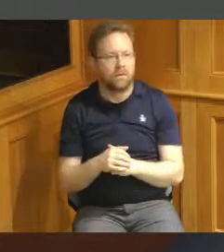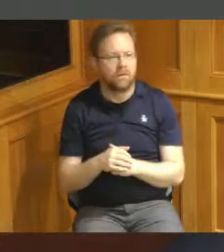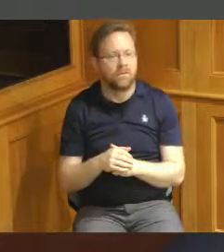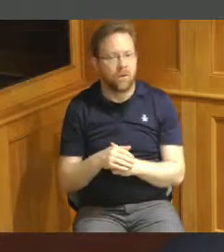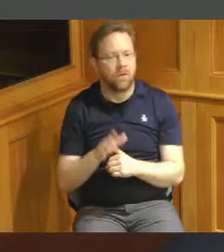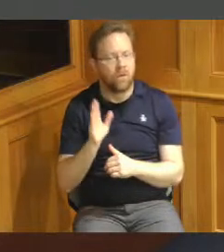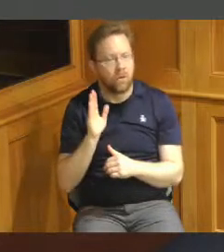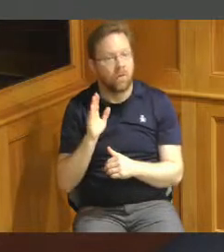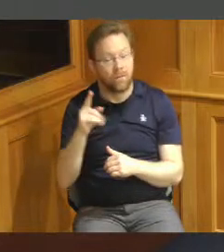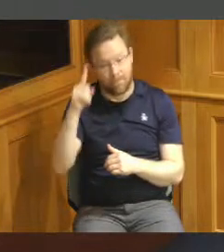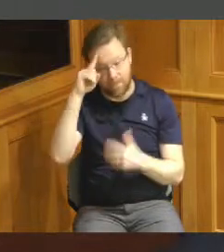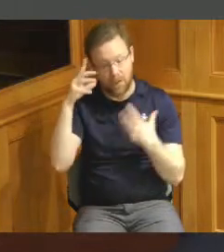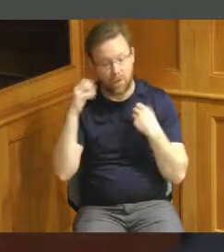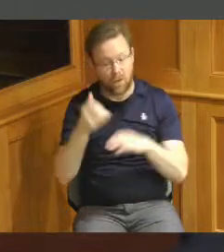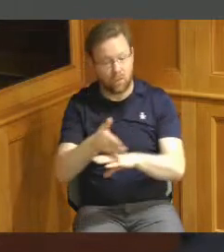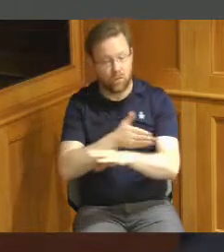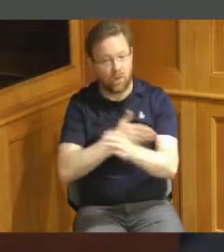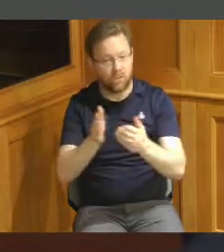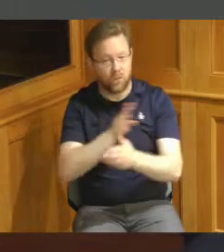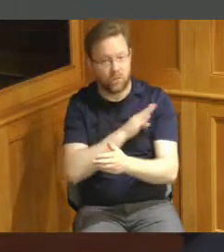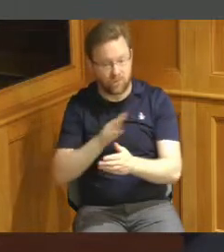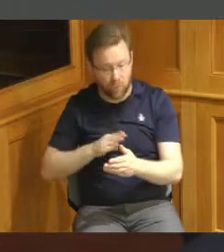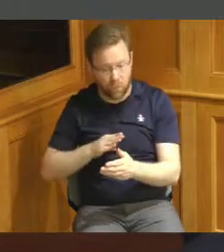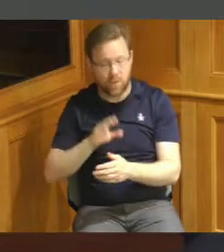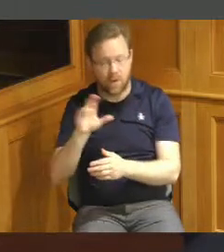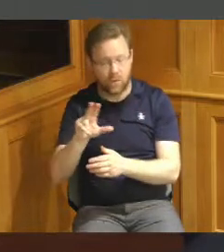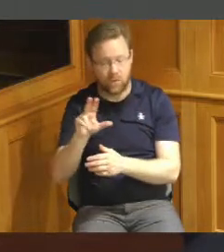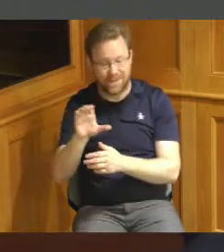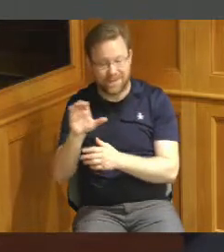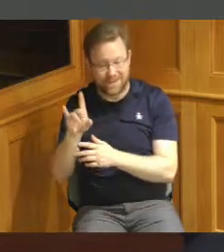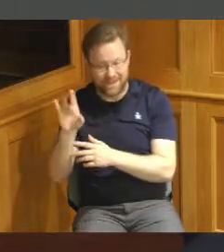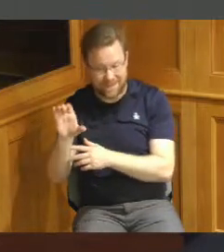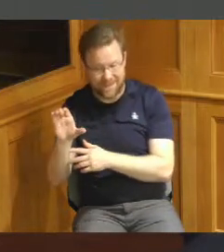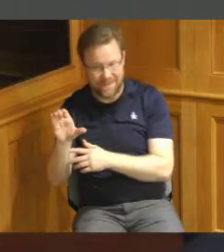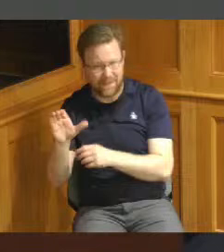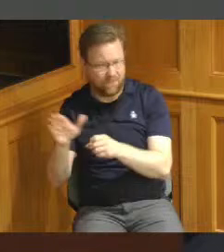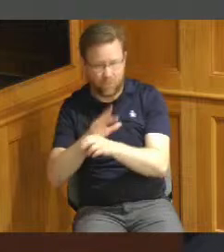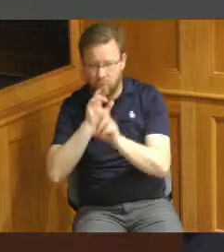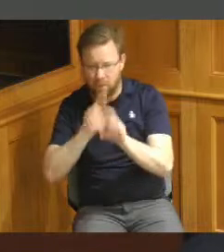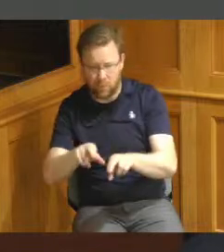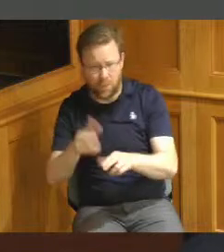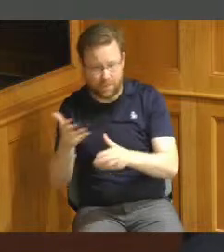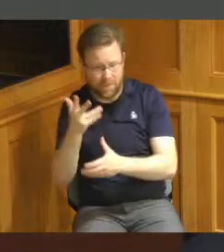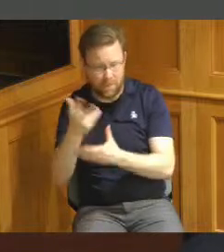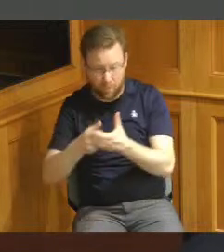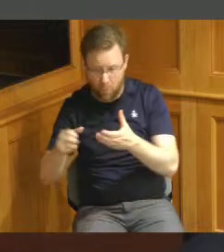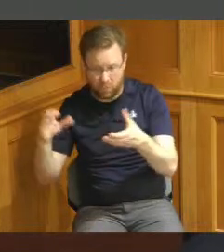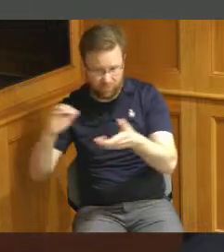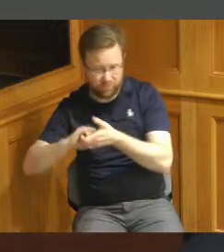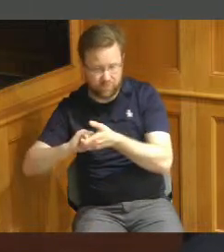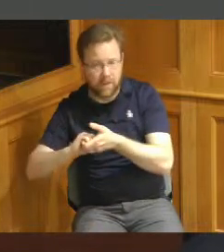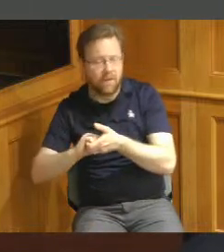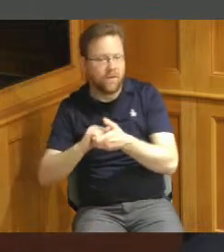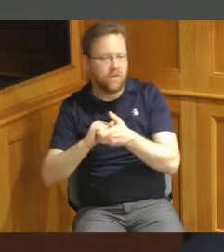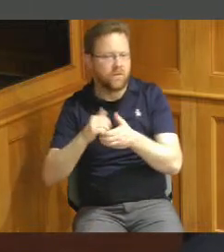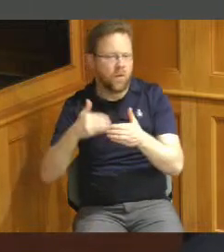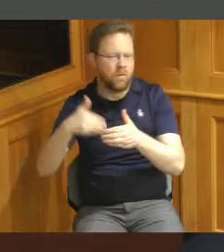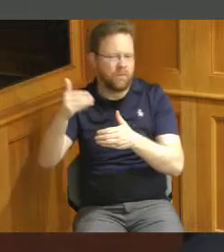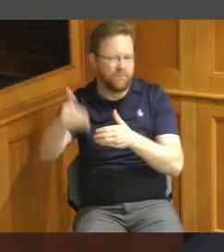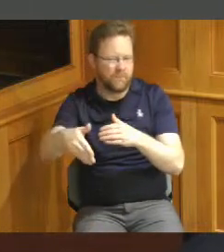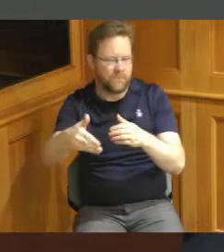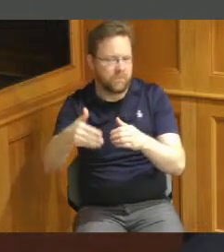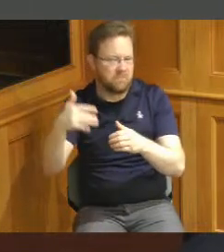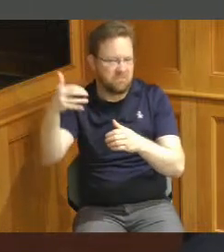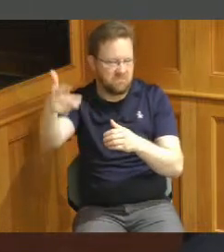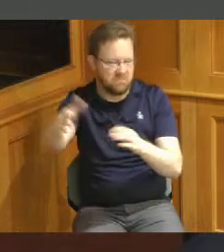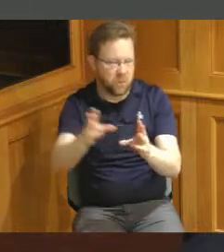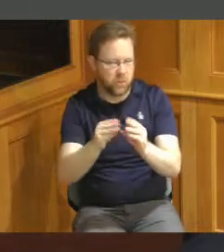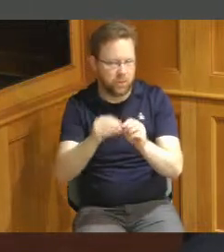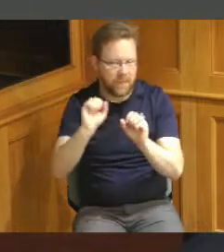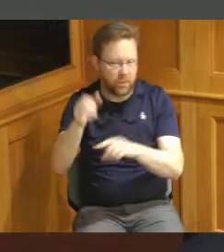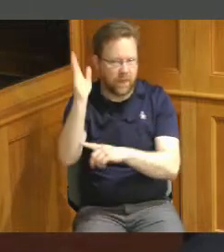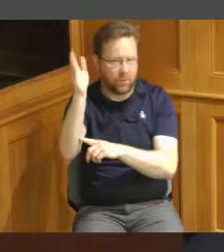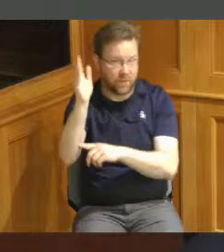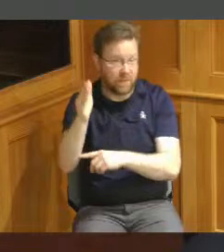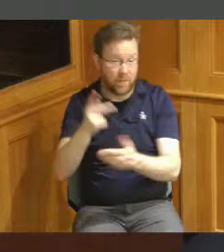on this Suzanne Burke and and Ken Wilson were here from from Council on Aging a week or so ago happy